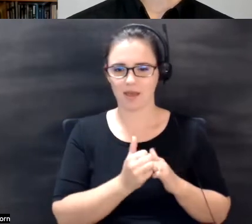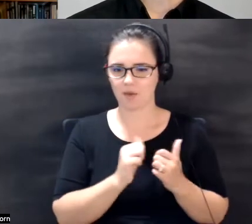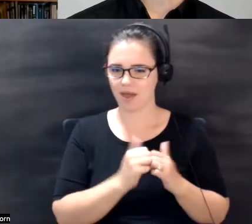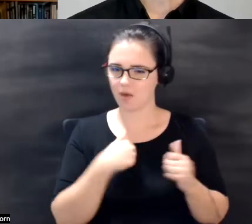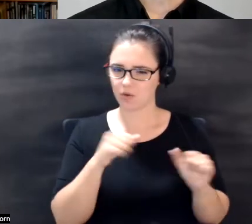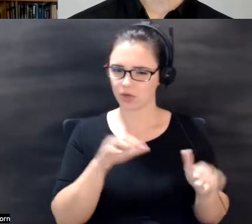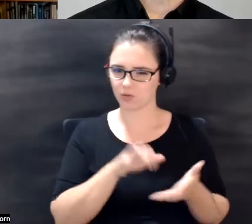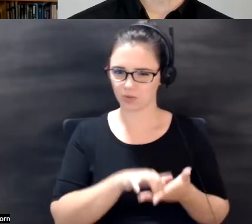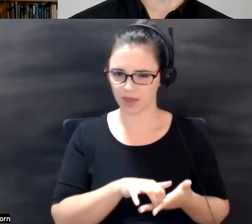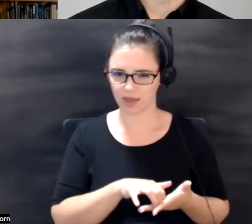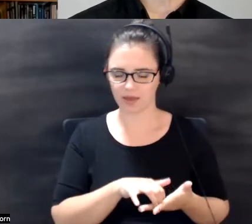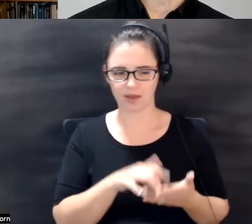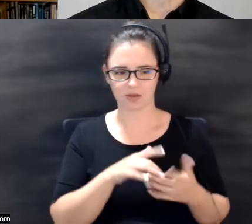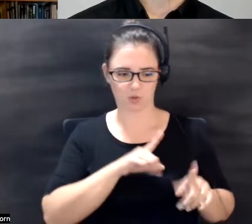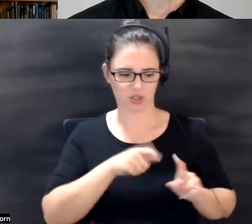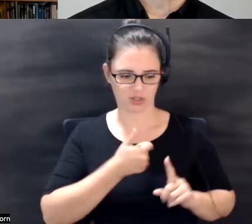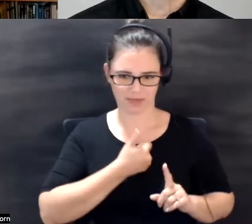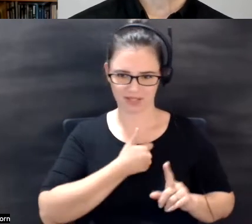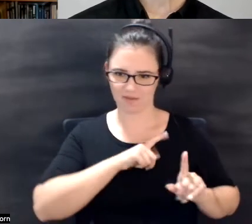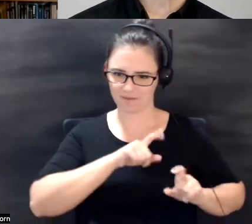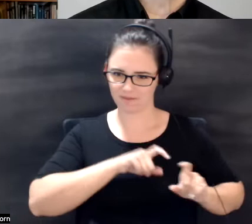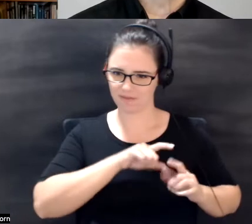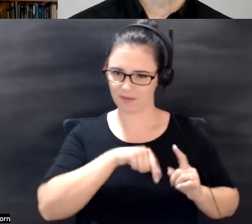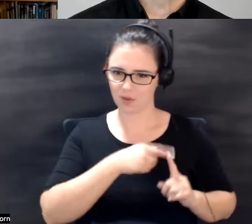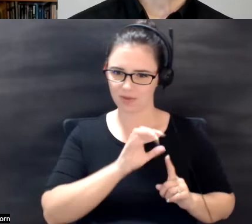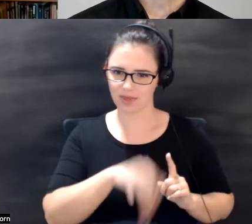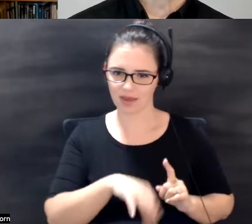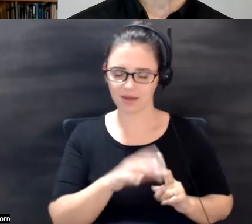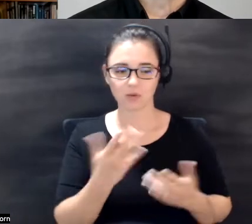Questioning myself around that, even, and I don't know, and I, and, you know,